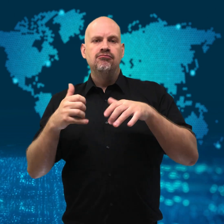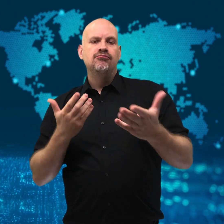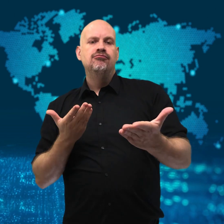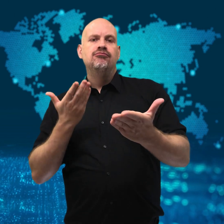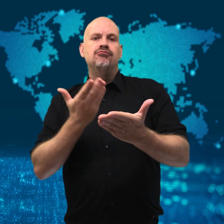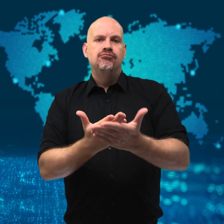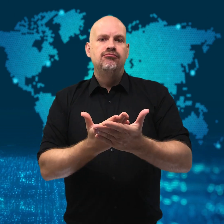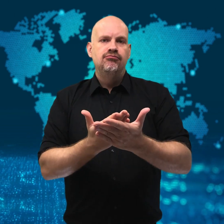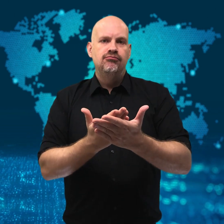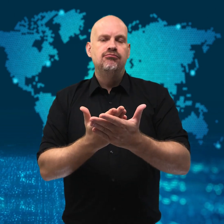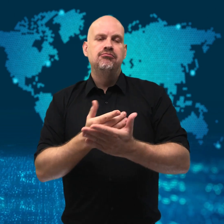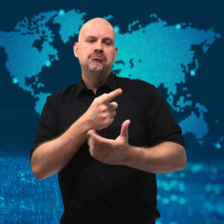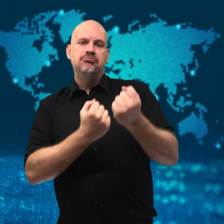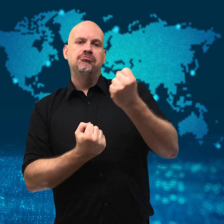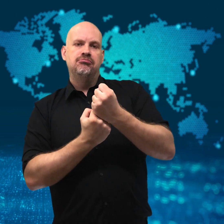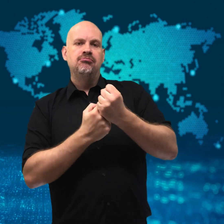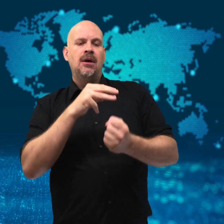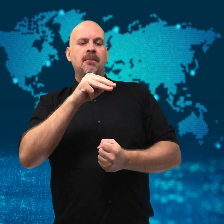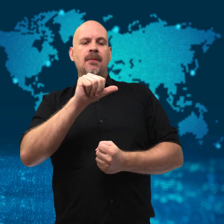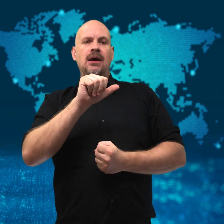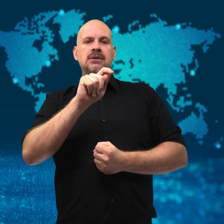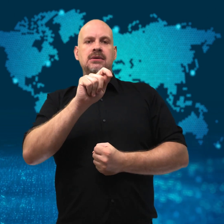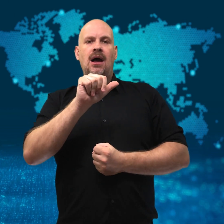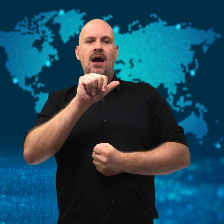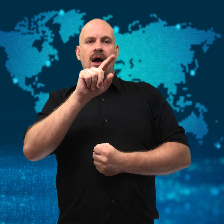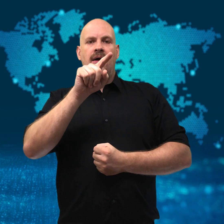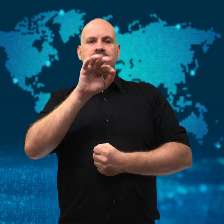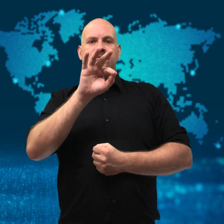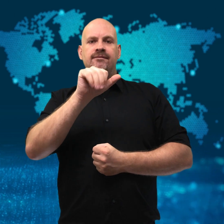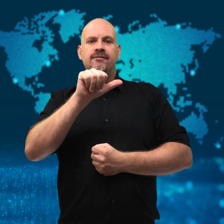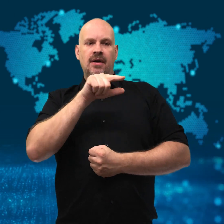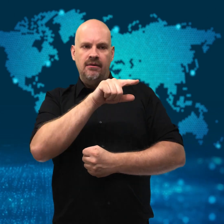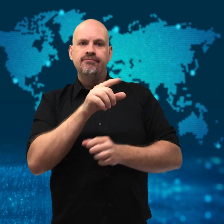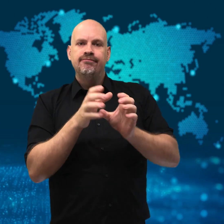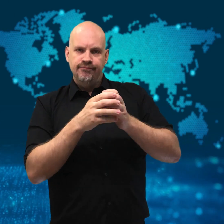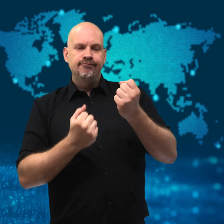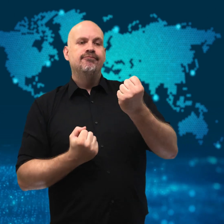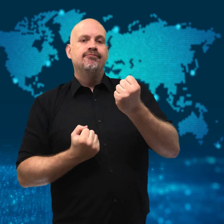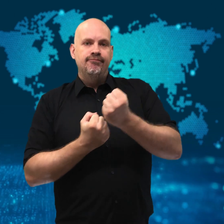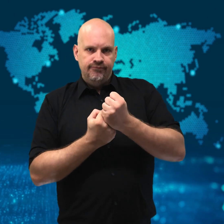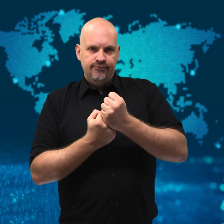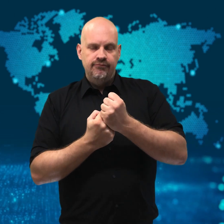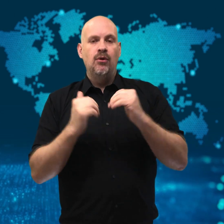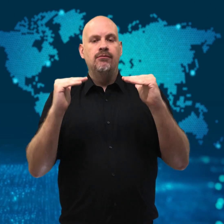the electoral commission created a new Parliament